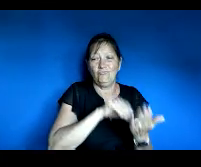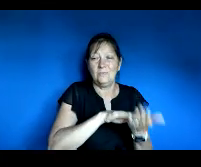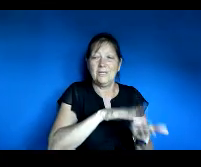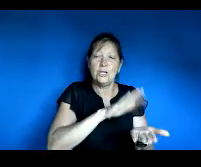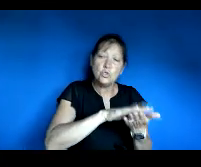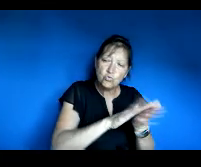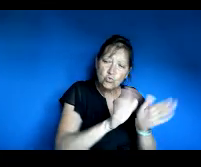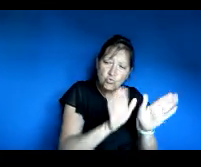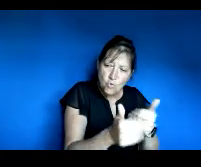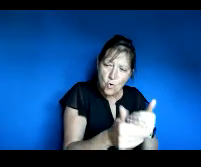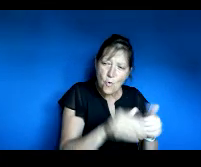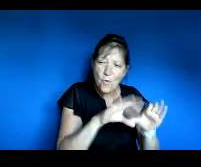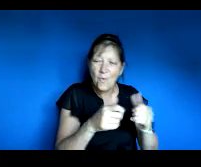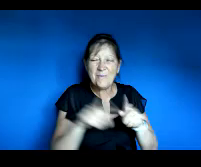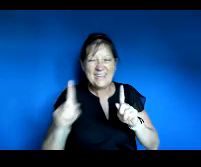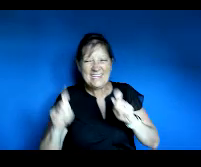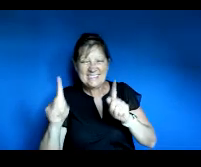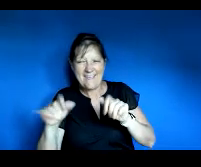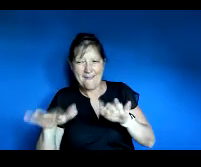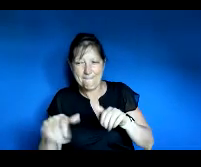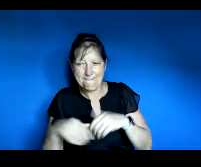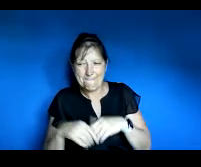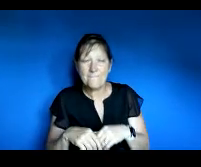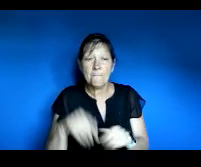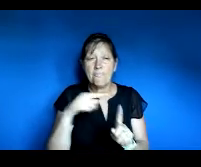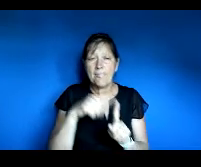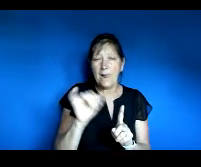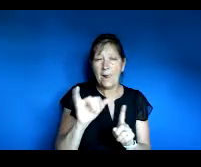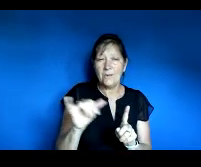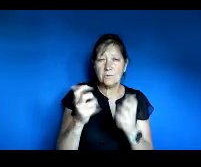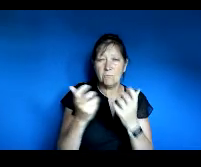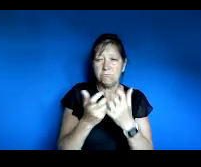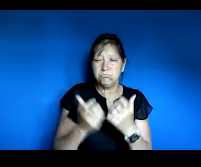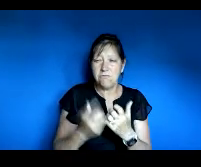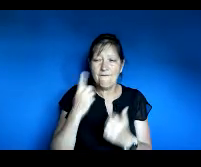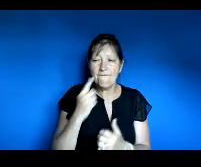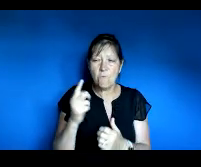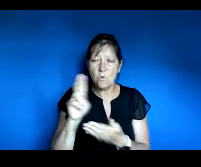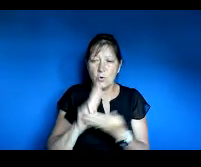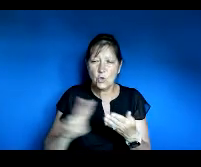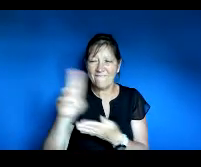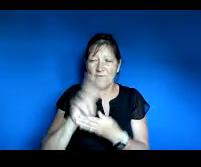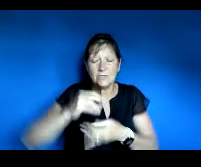or for their exams, and then also around accommodations related to university on-campus housing.